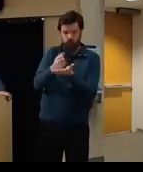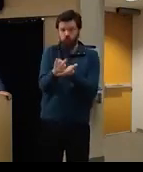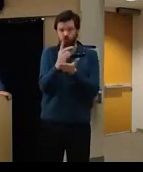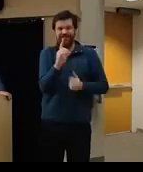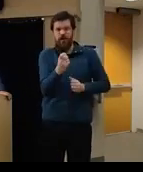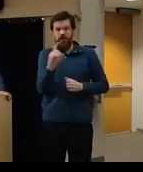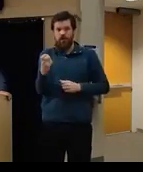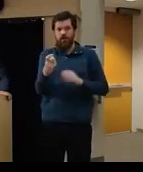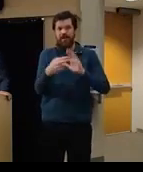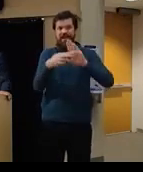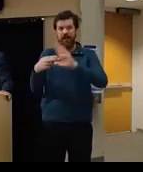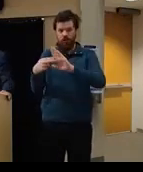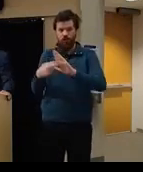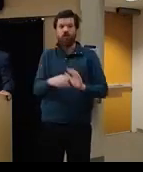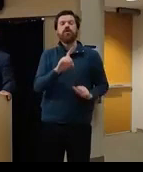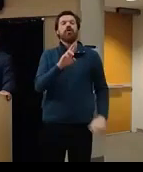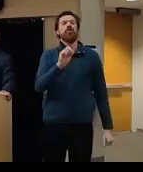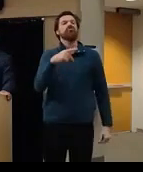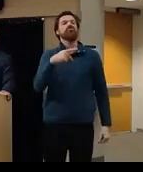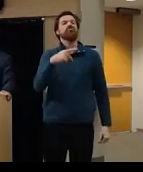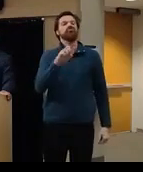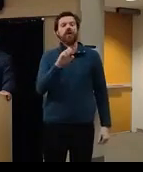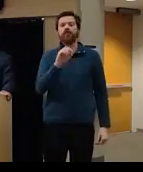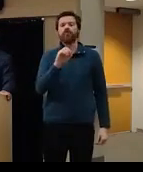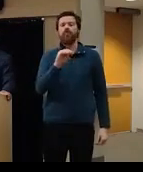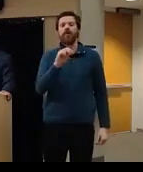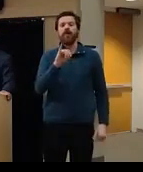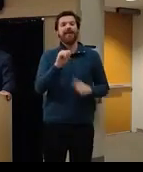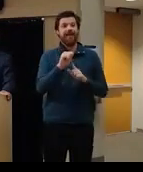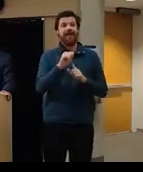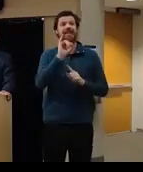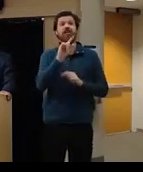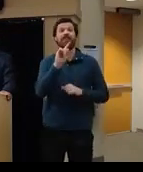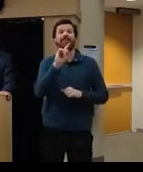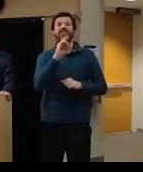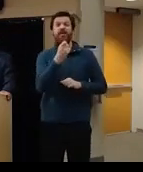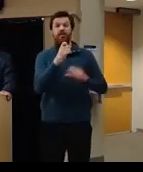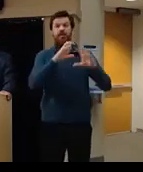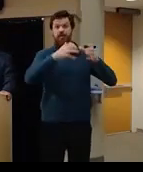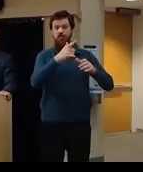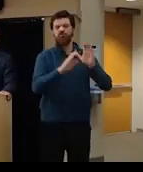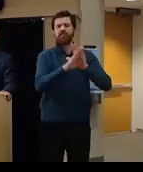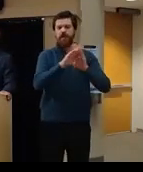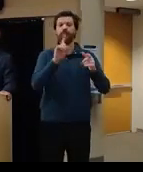worth us us draped Mania was the first diagnostic category that cartright developed to describe what